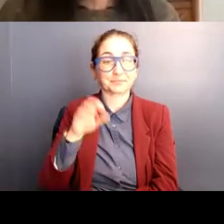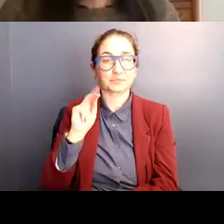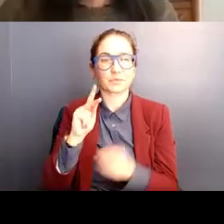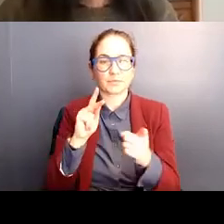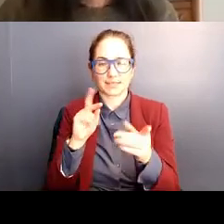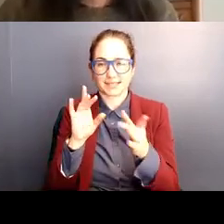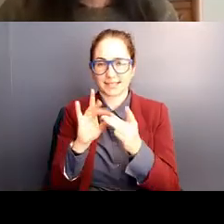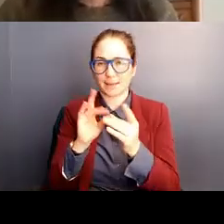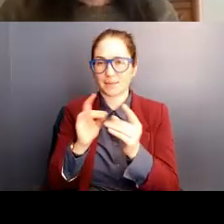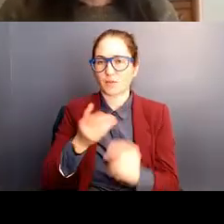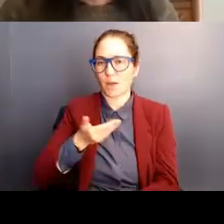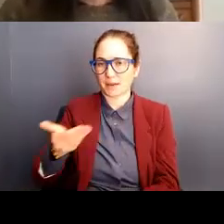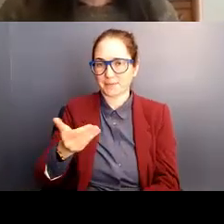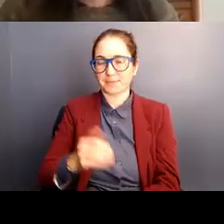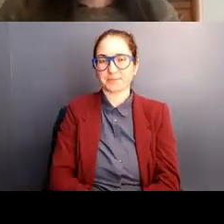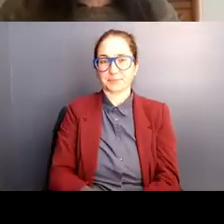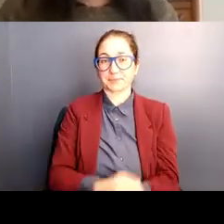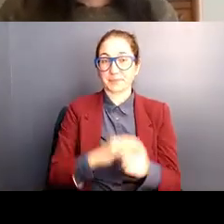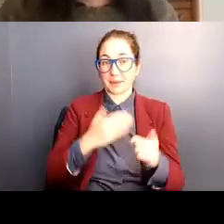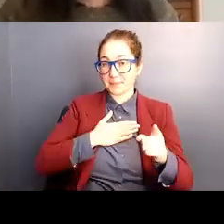And this is my phrase, but I think it's really important